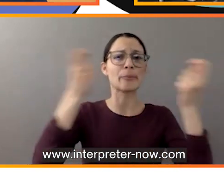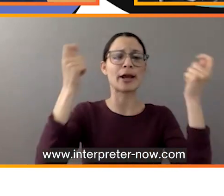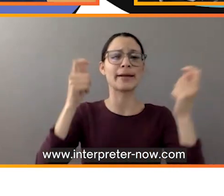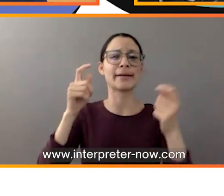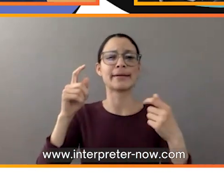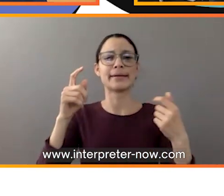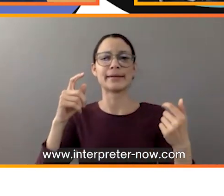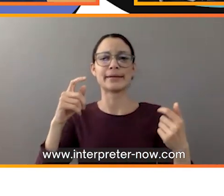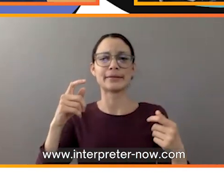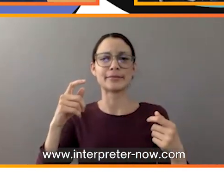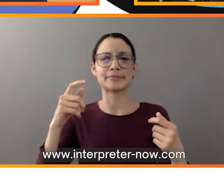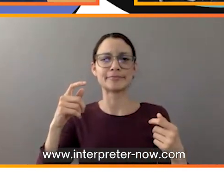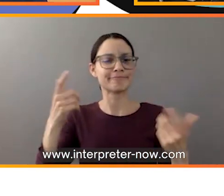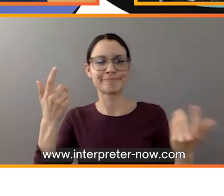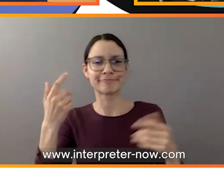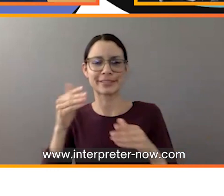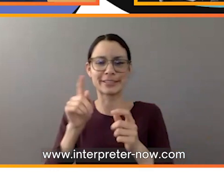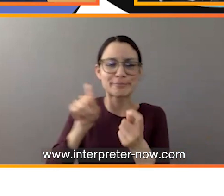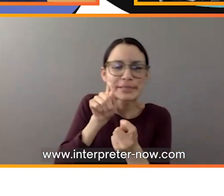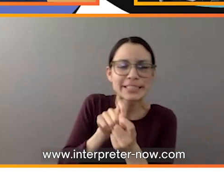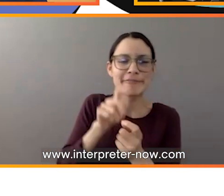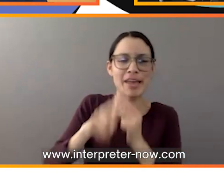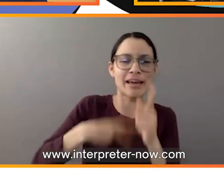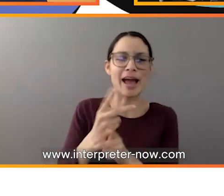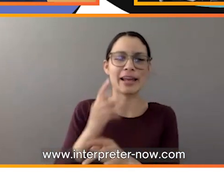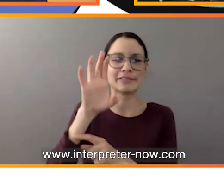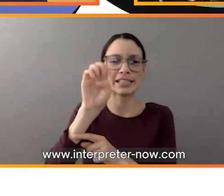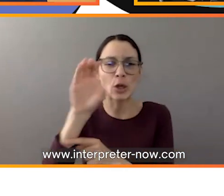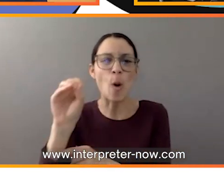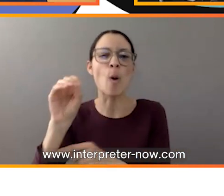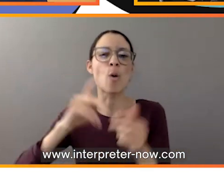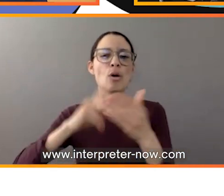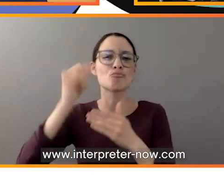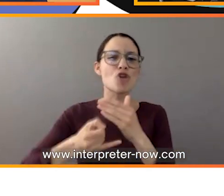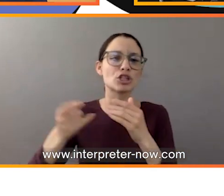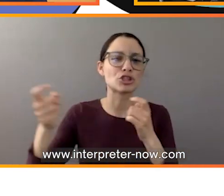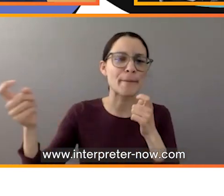But as a nerd and a geek, there's still a lot of excitement in the tech industry and the job market.